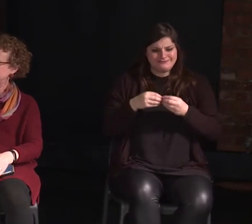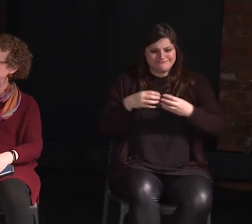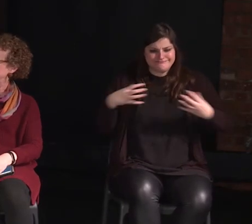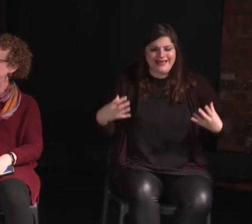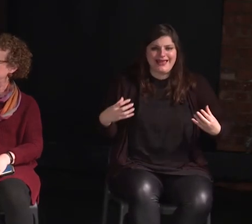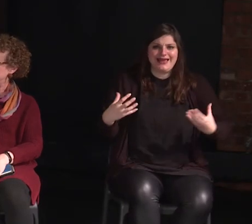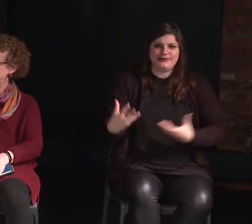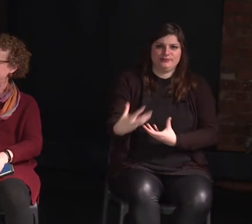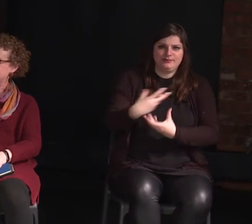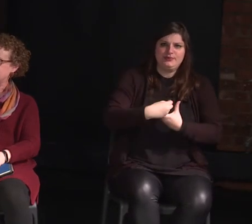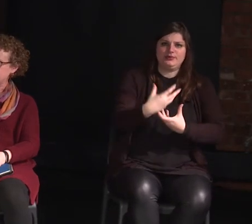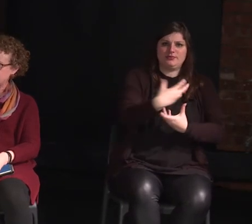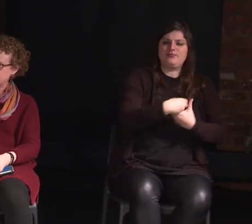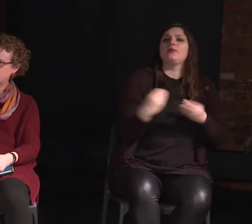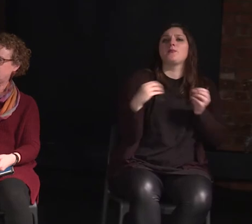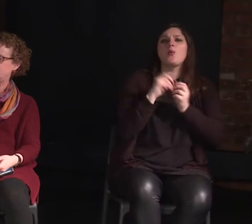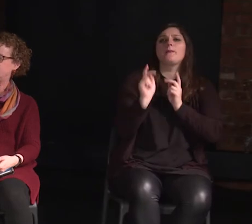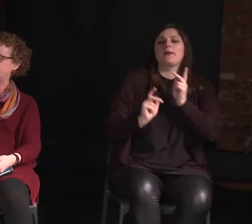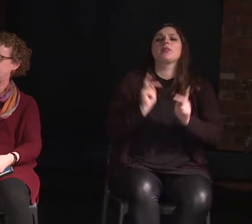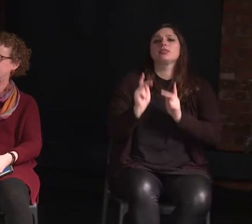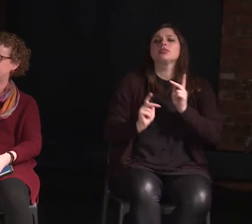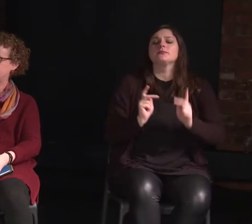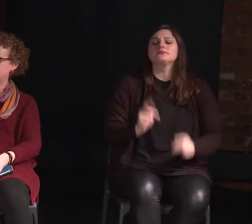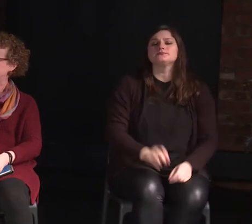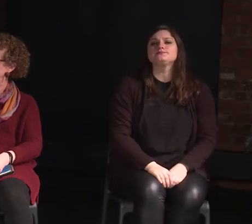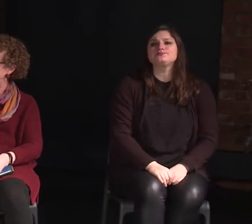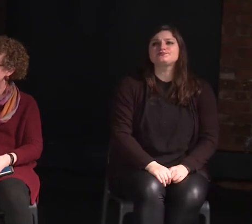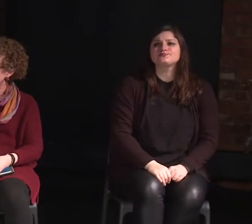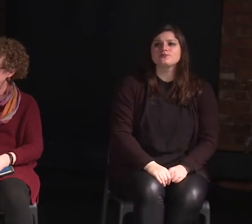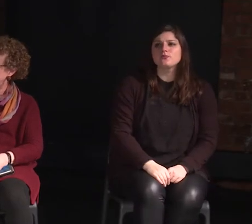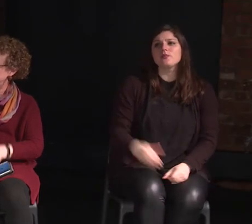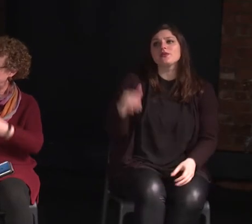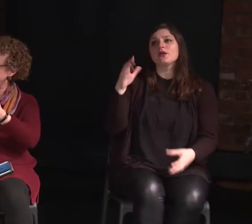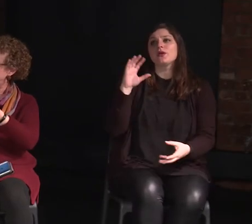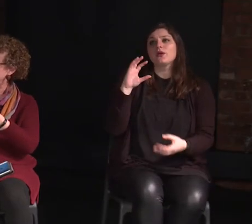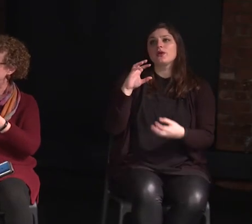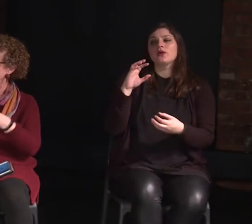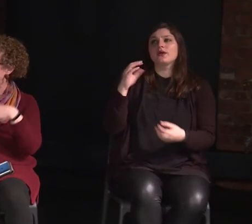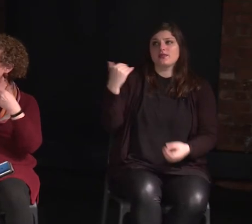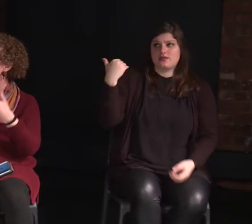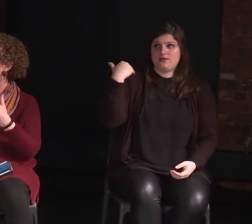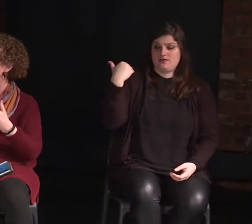Specific to this past year, certainly Tom spoke about the fact that we cannot lobby